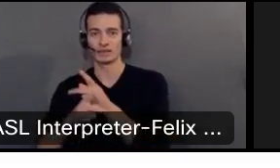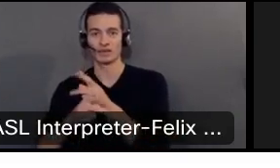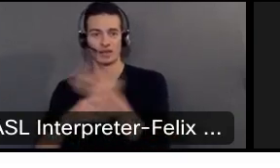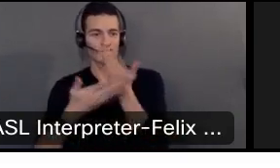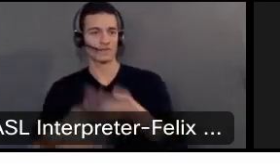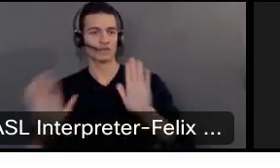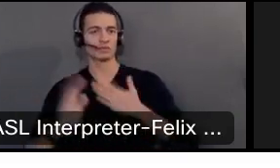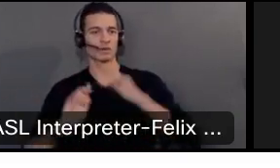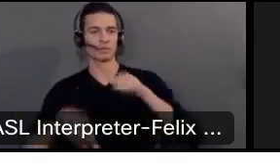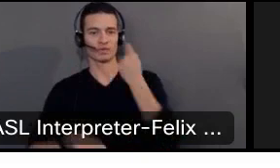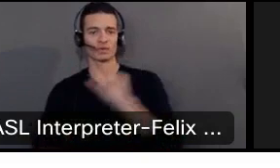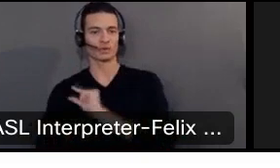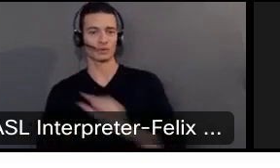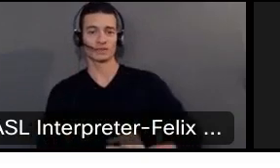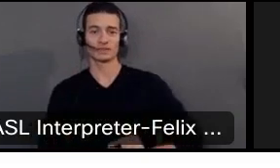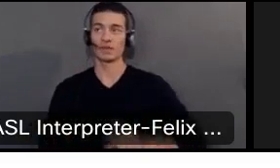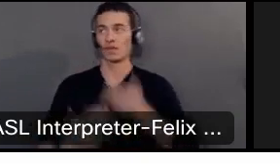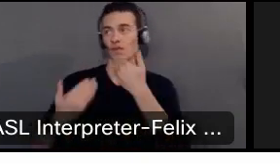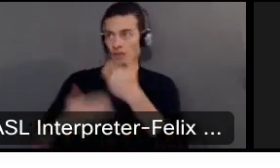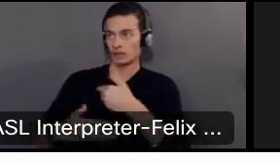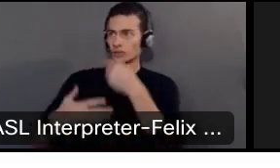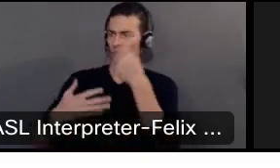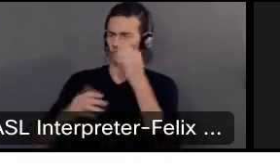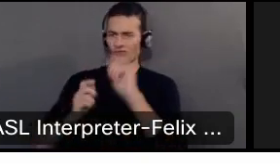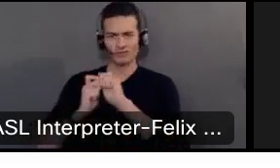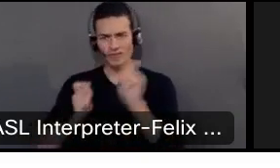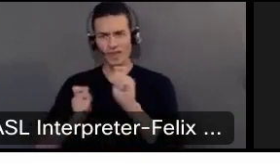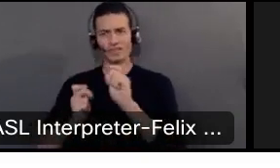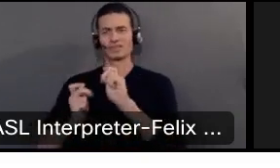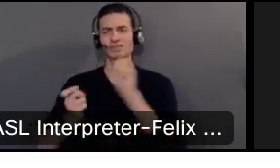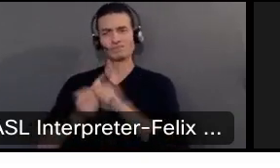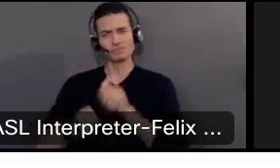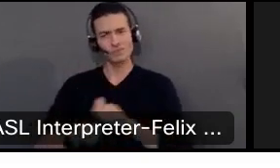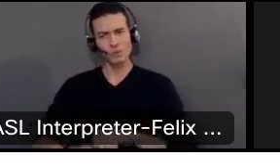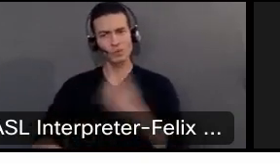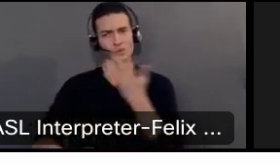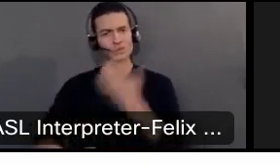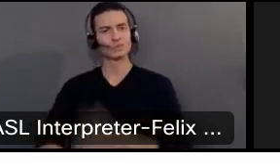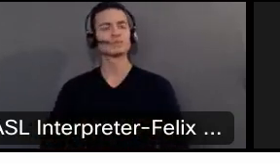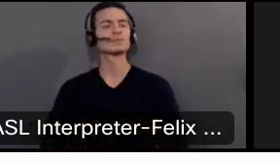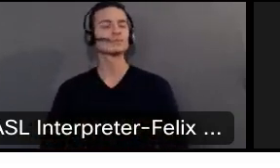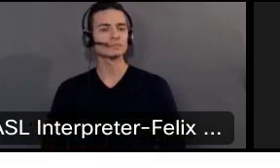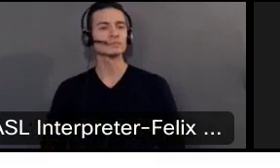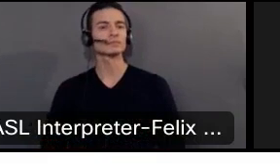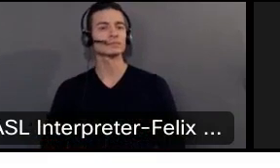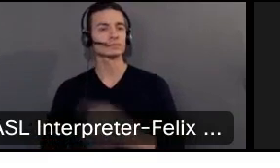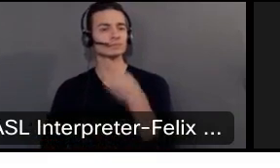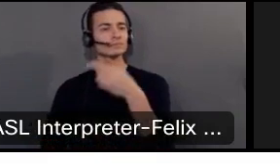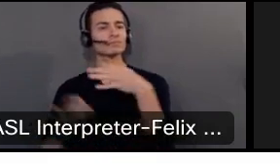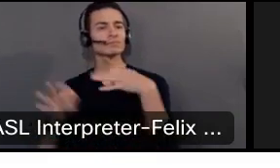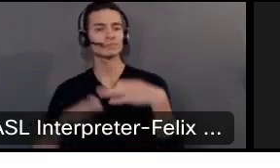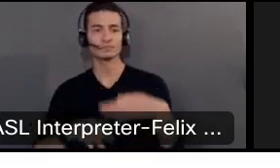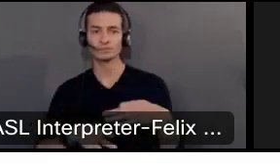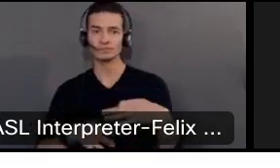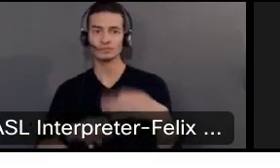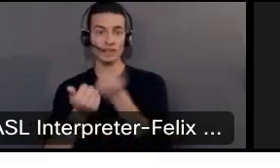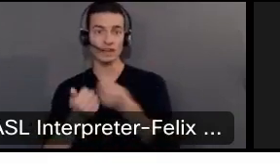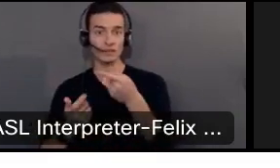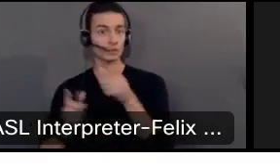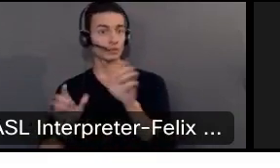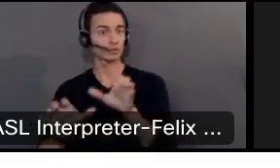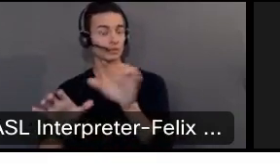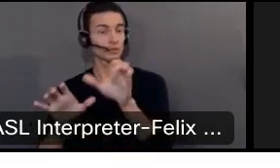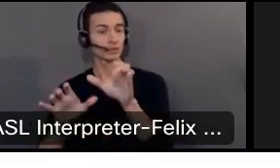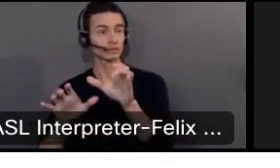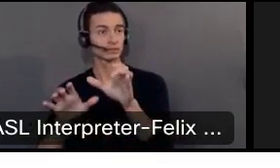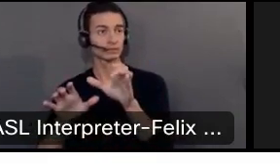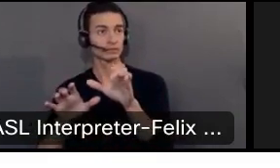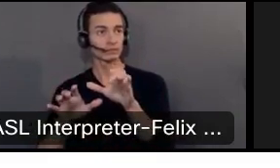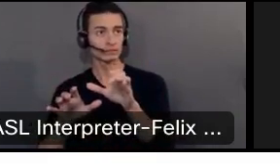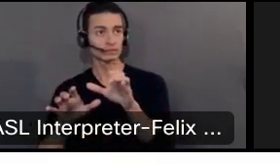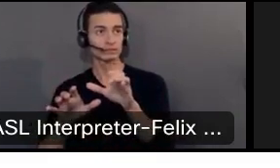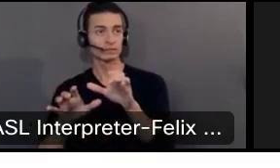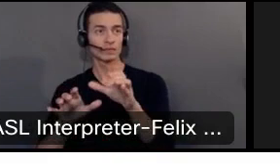Thank you very much for your extensive report, and your detailed report, and in that report, explaining to us, also what you're doing equity needs to take care of those new areas that you felt efficiently.